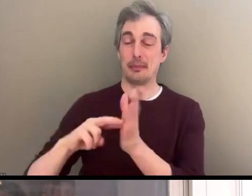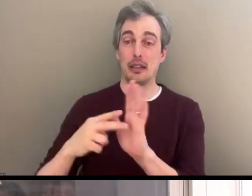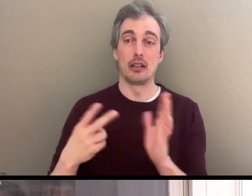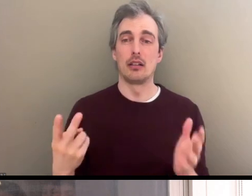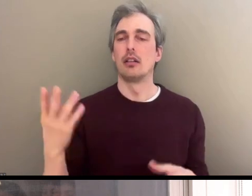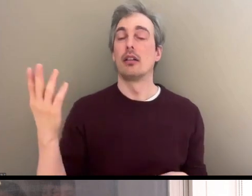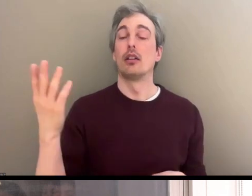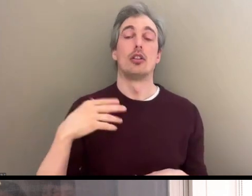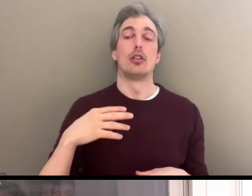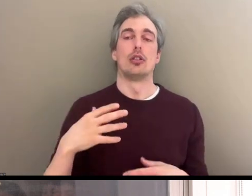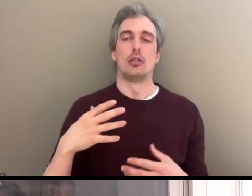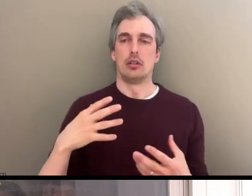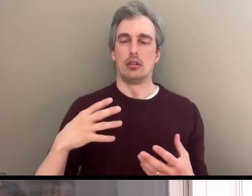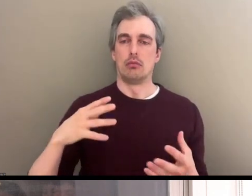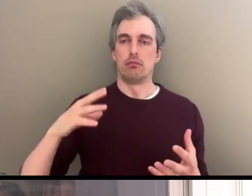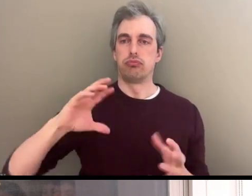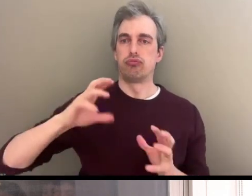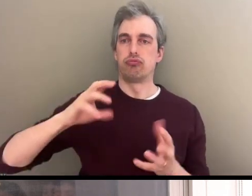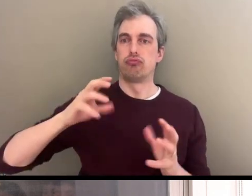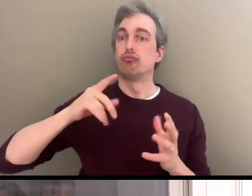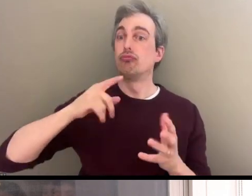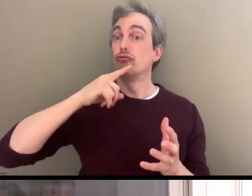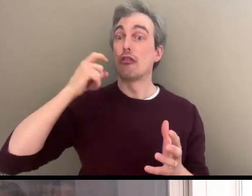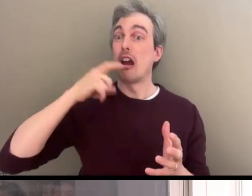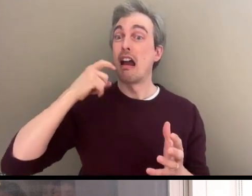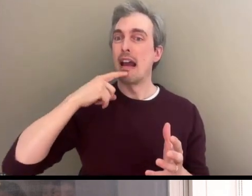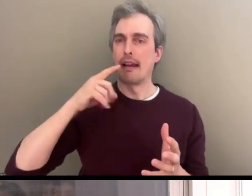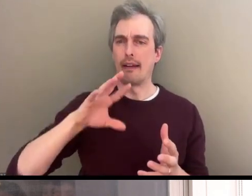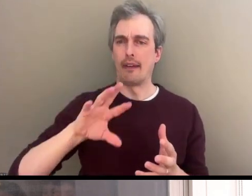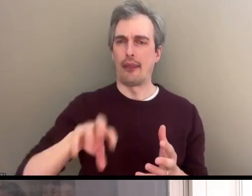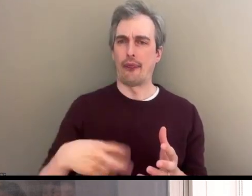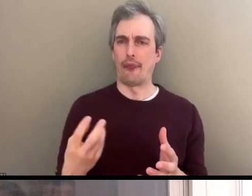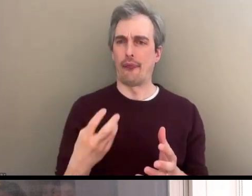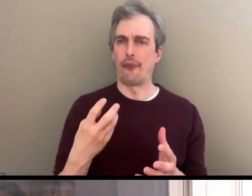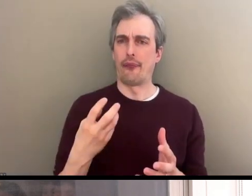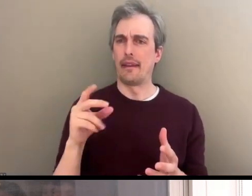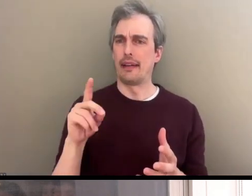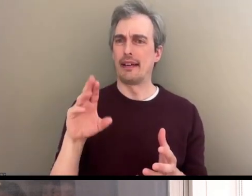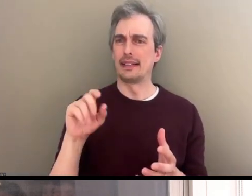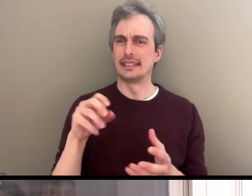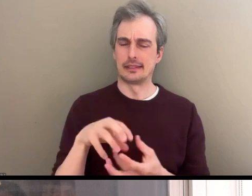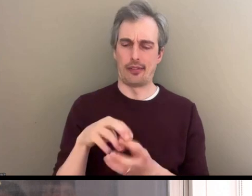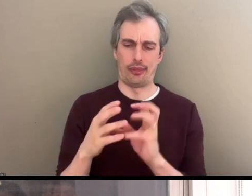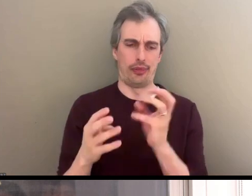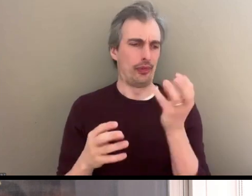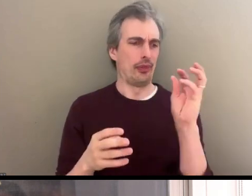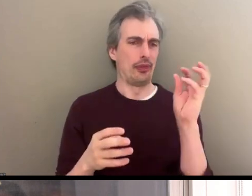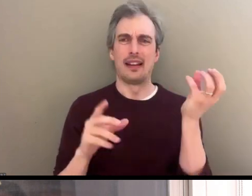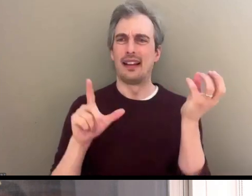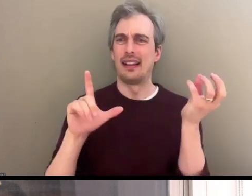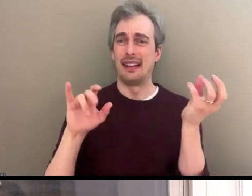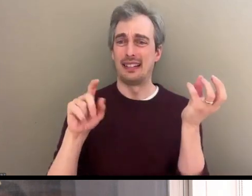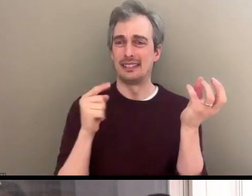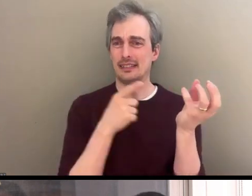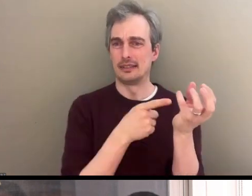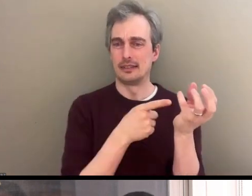you probably encountered lint before. So similarly, in a code repository, there are times in which the code